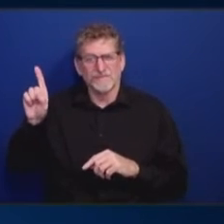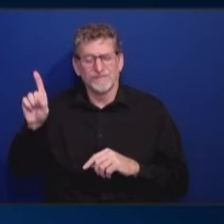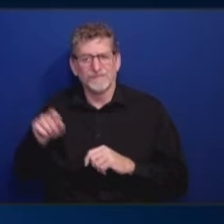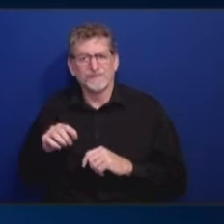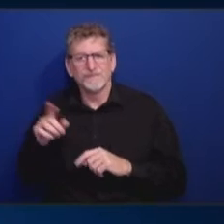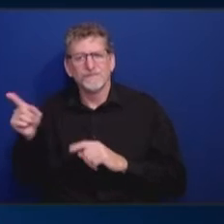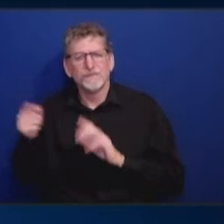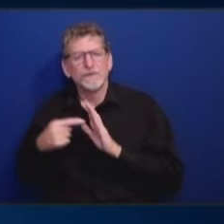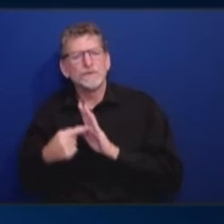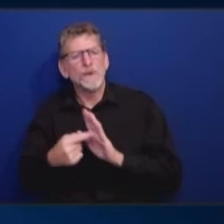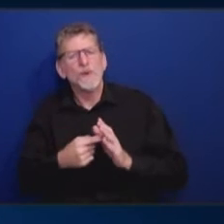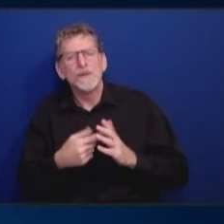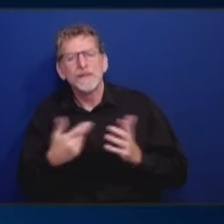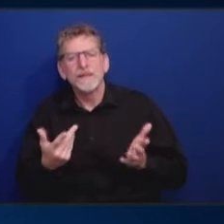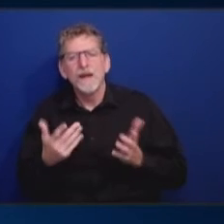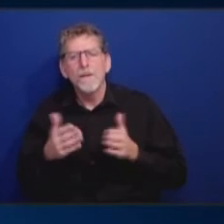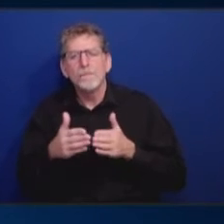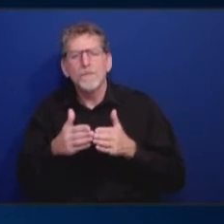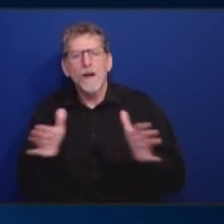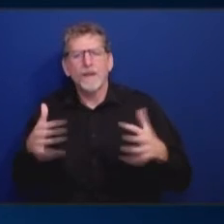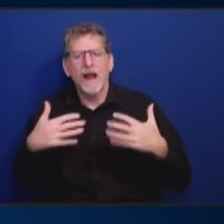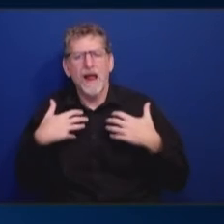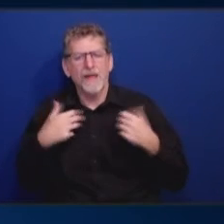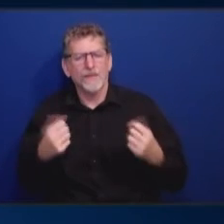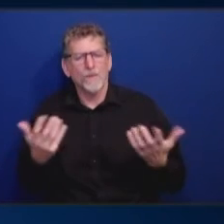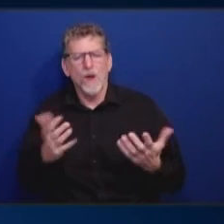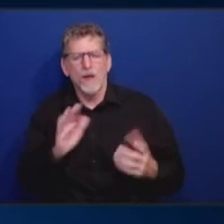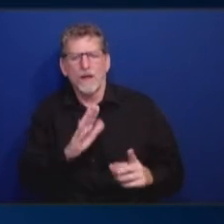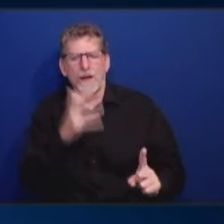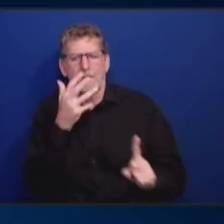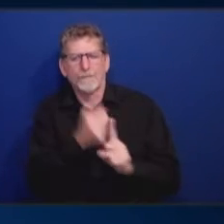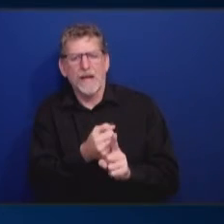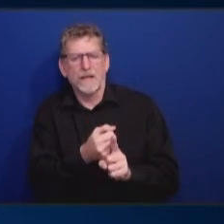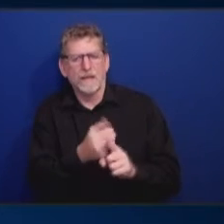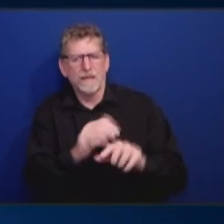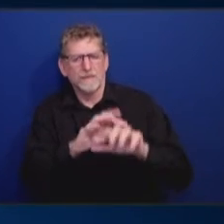change in a more holistic way, and reinforces the point